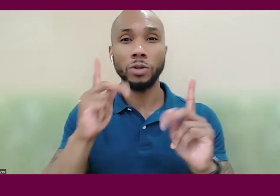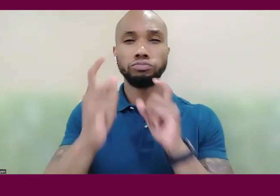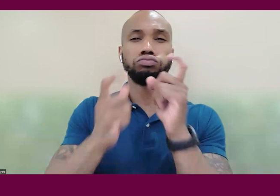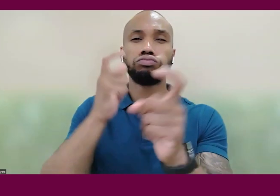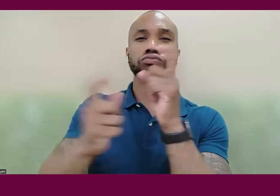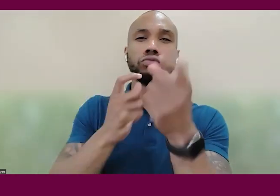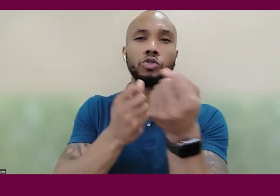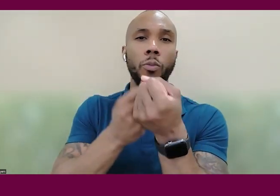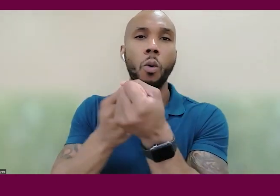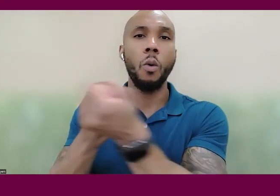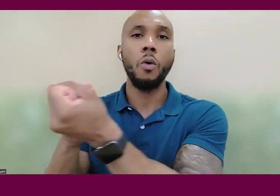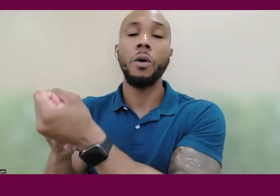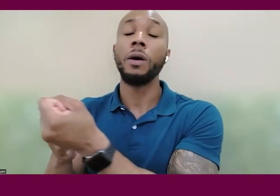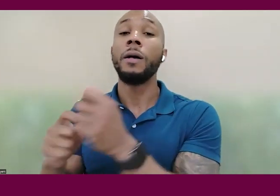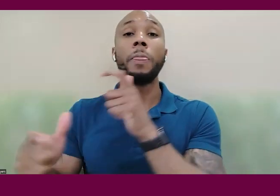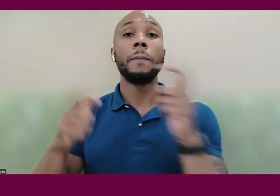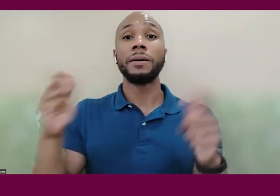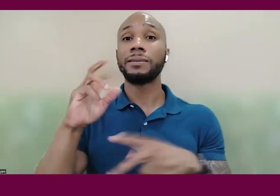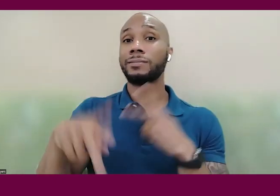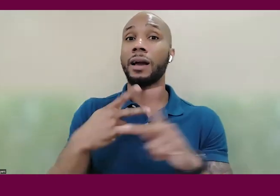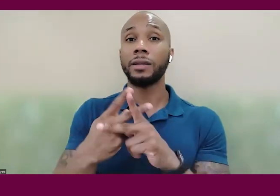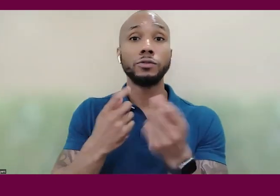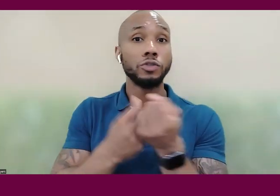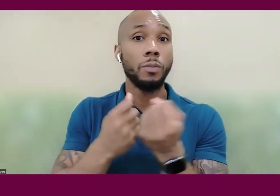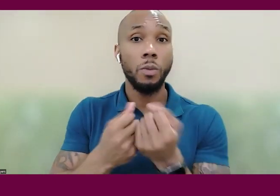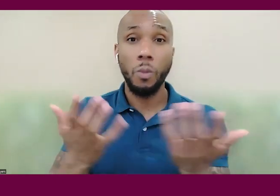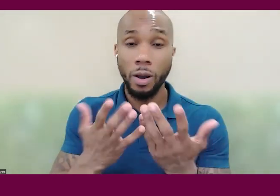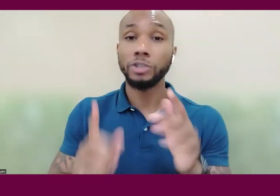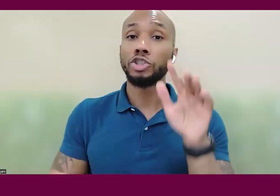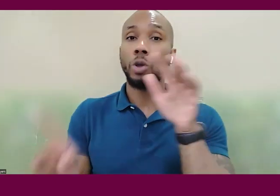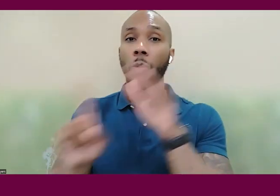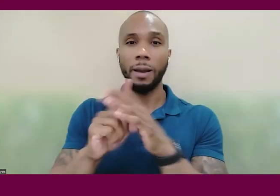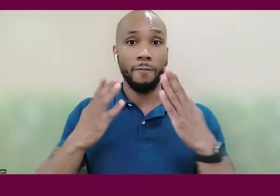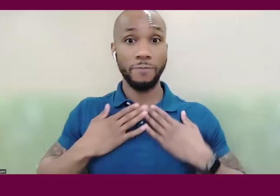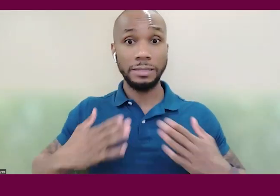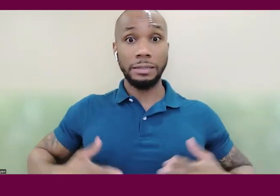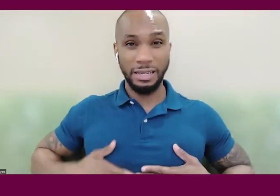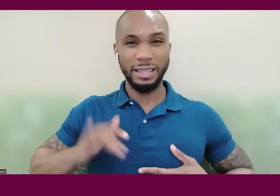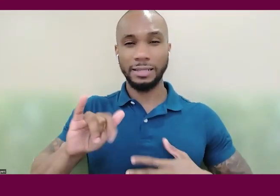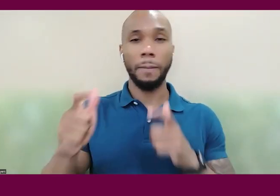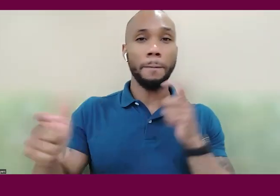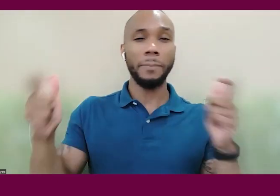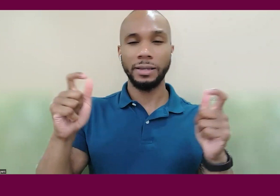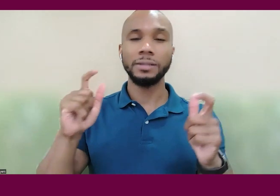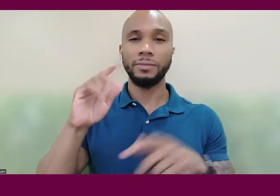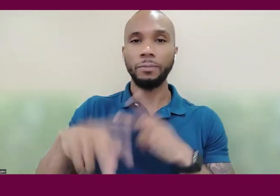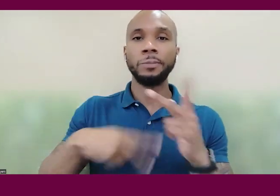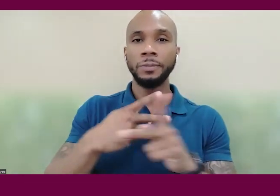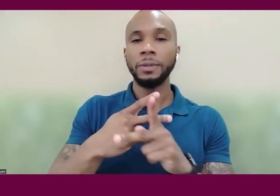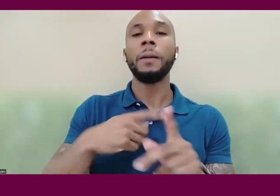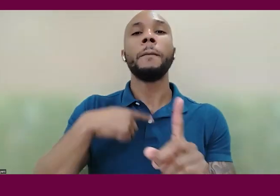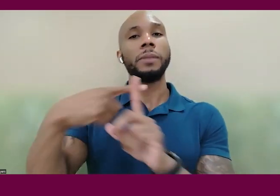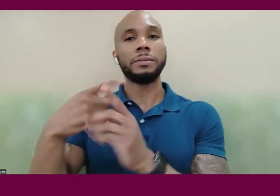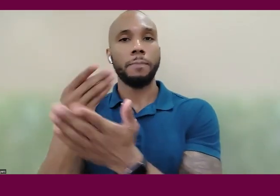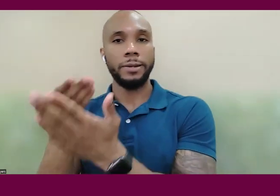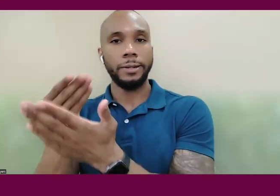The biggest form of support is either coming, physically showing up. That's the biggest form, and then money.